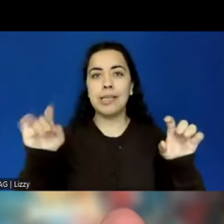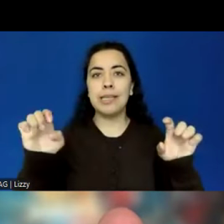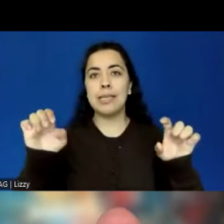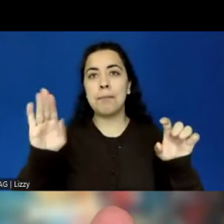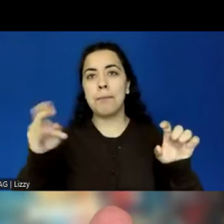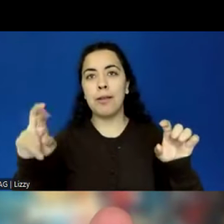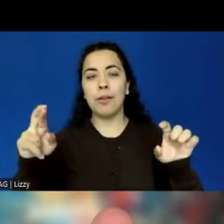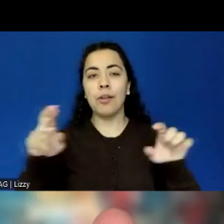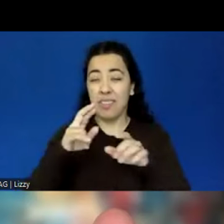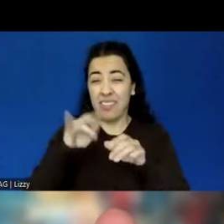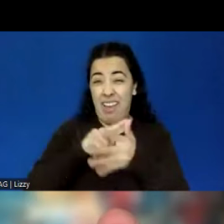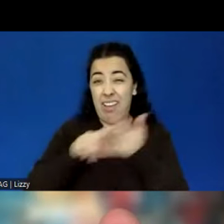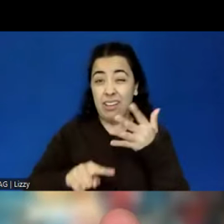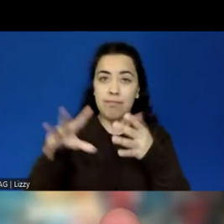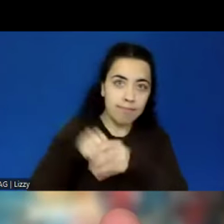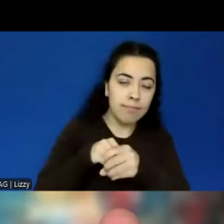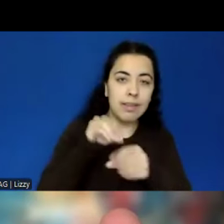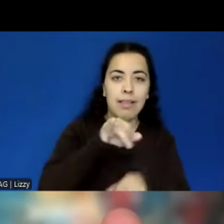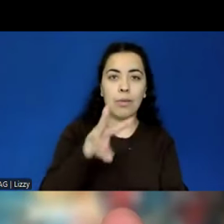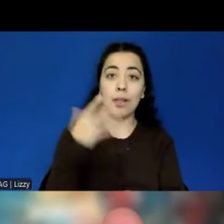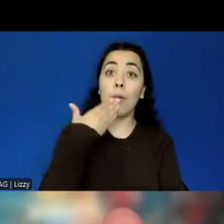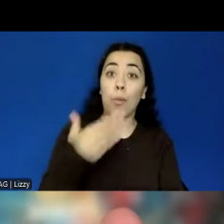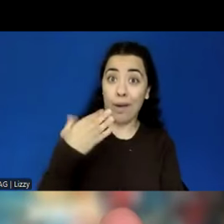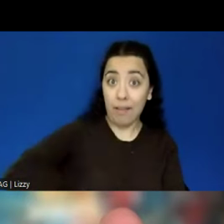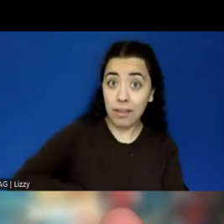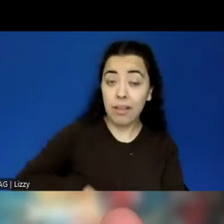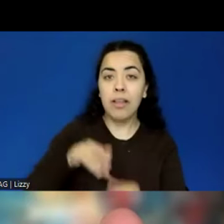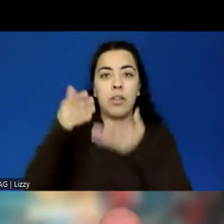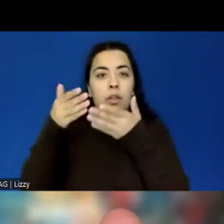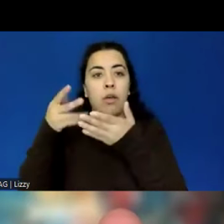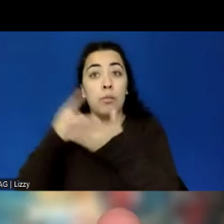integrated into the site well and it's the project manager or the product owner who probably has the